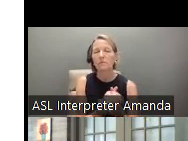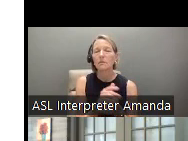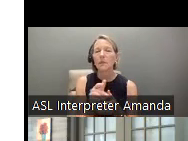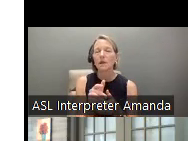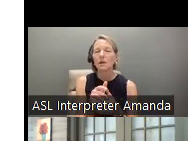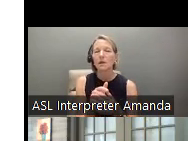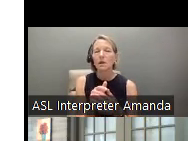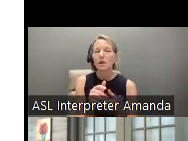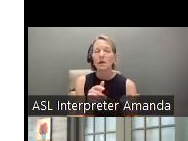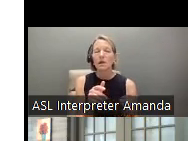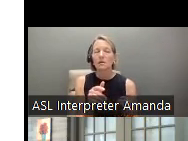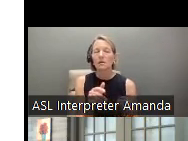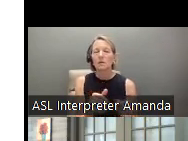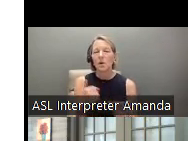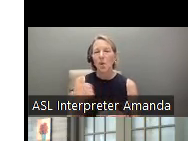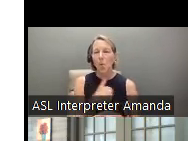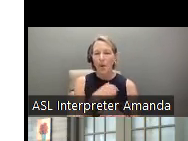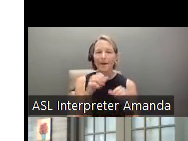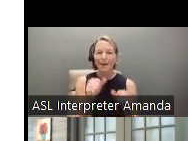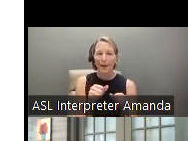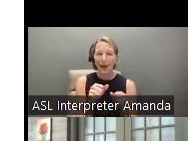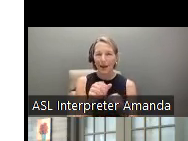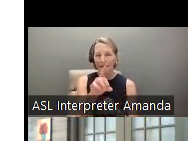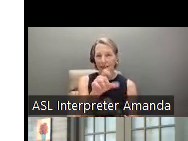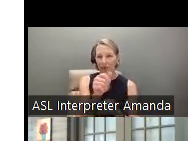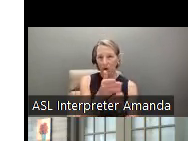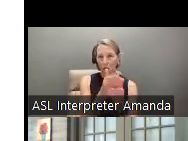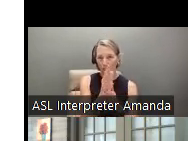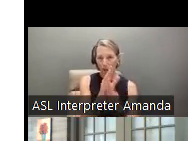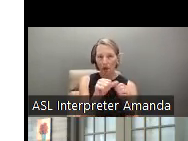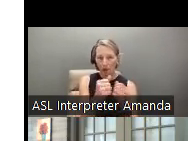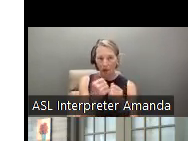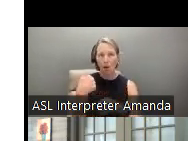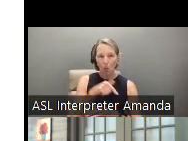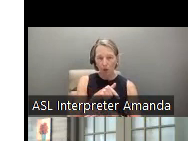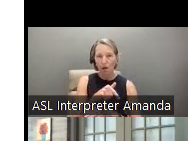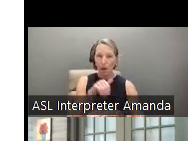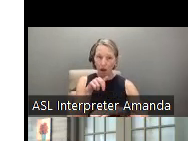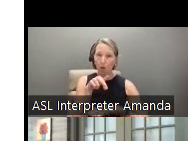so we can as a disability rights agency we can make referrals to other